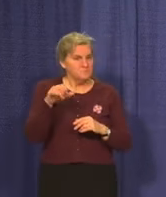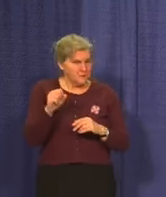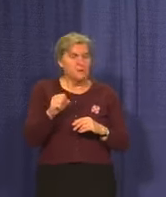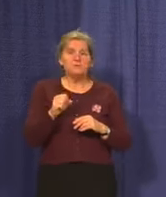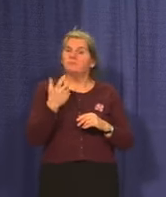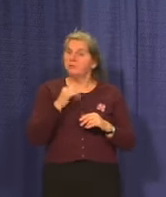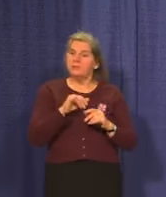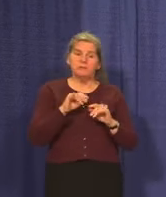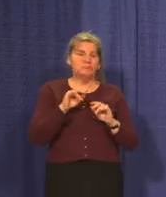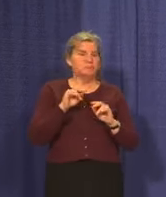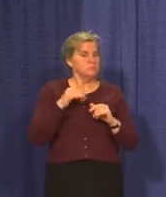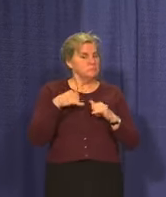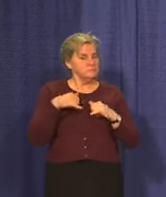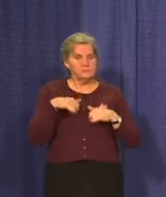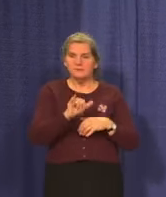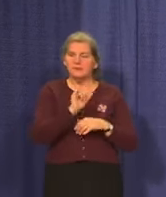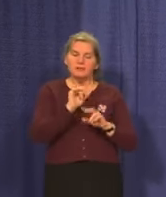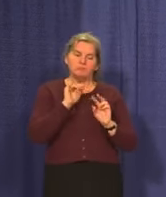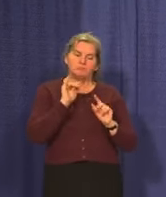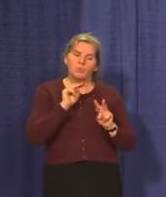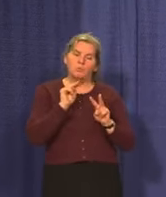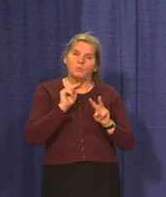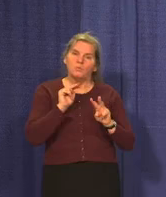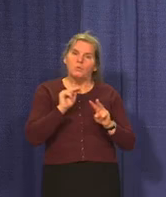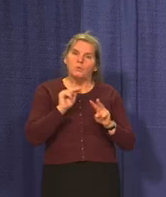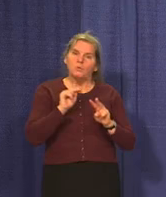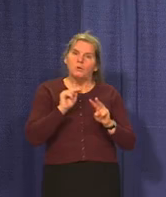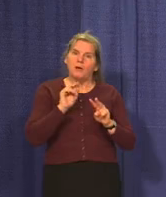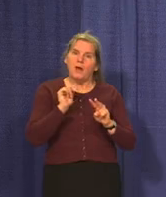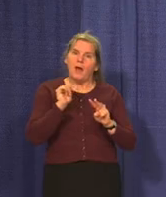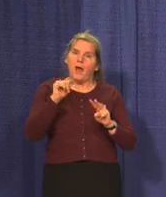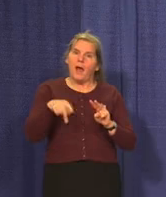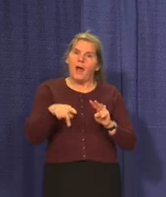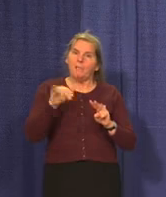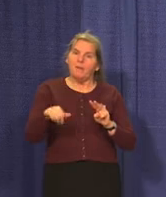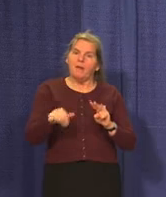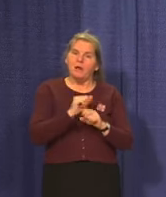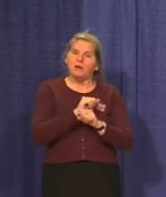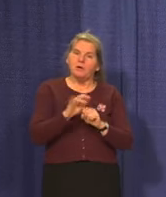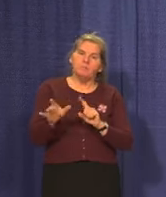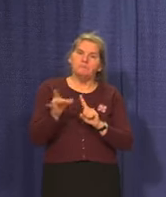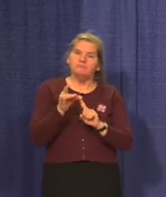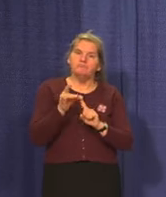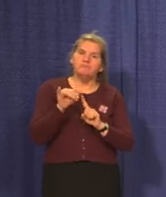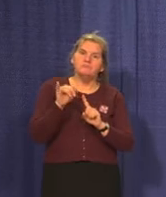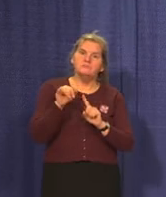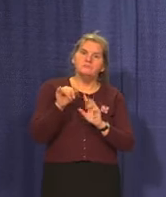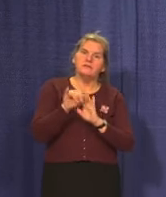TO LOOK AT AND PREPARE FOR.